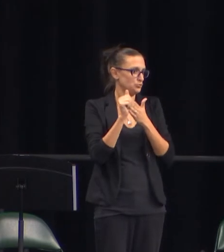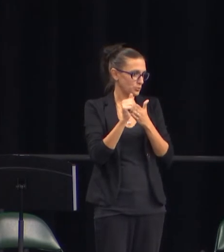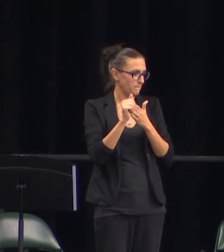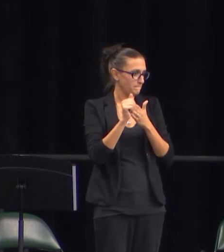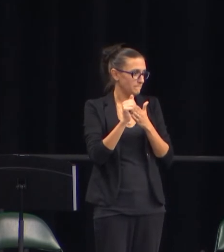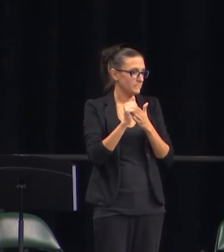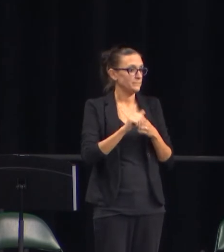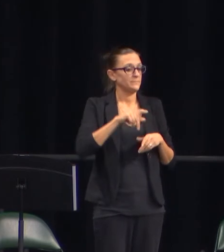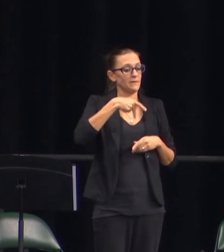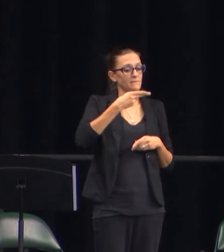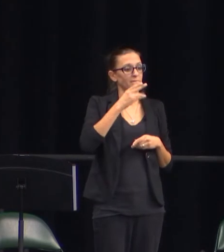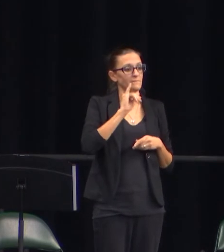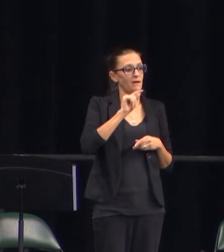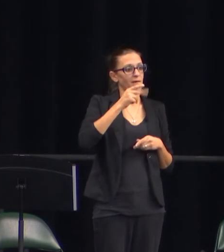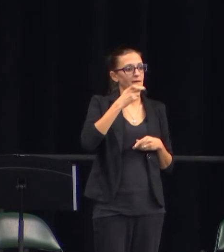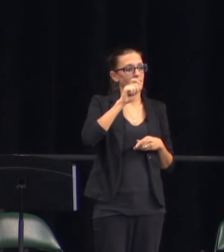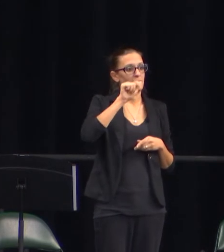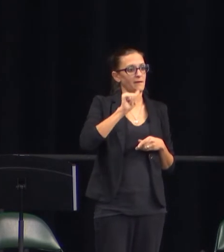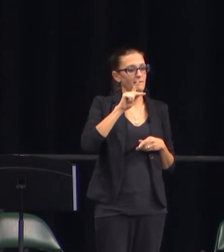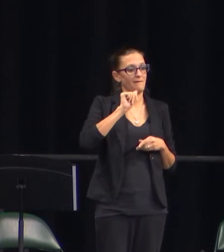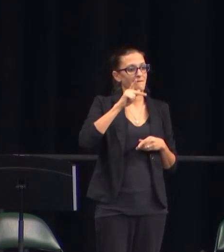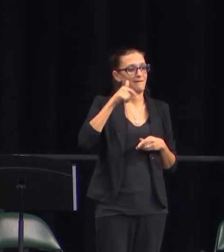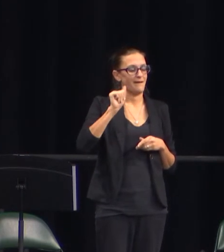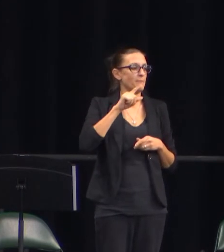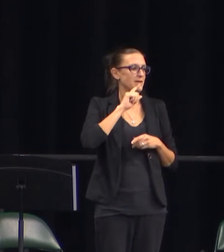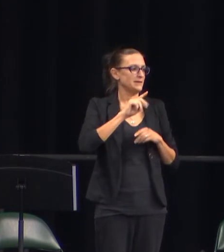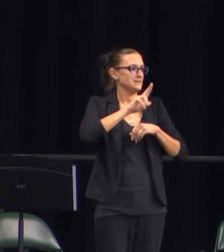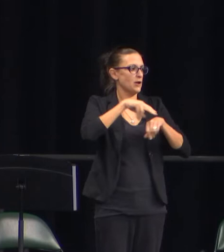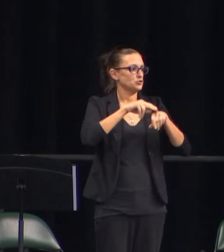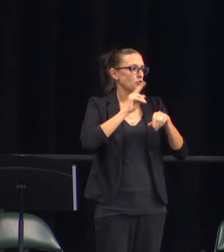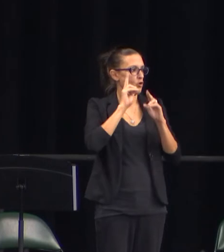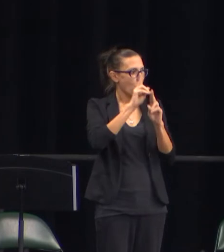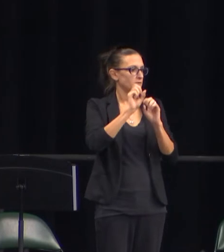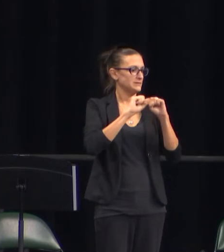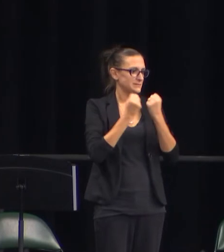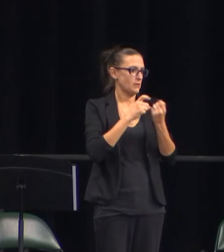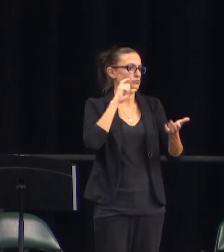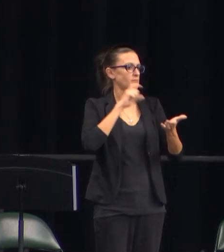Phi Theta Kappa is a national honor society that recognizes community college students